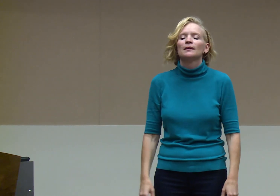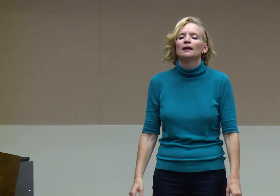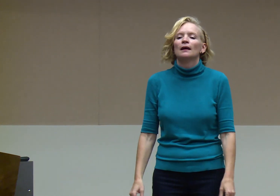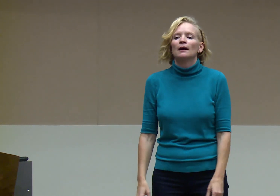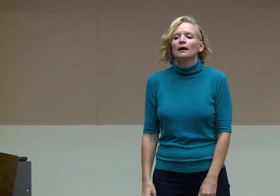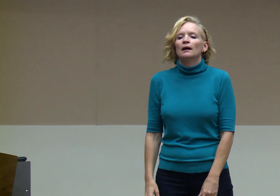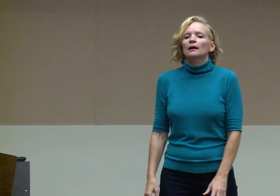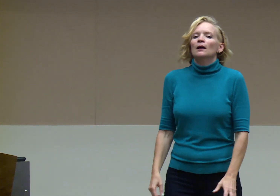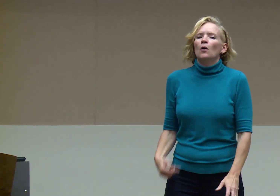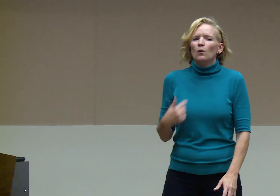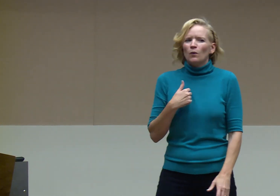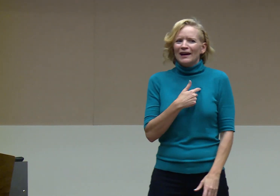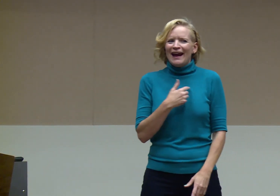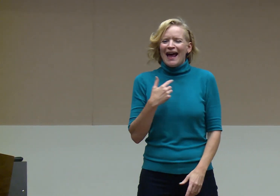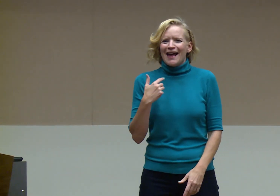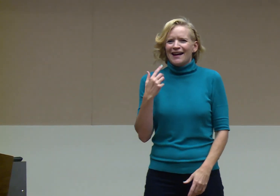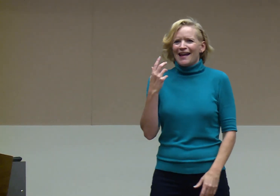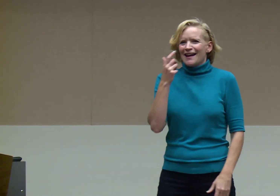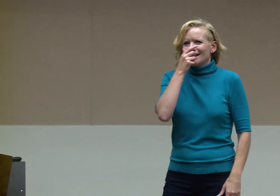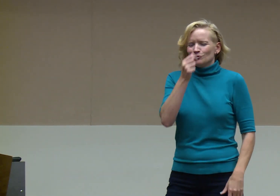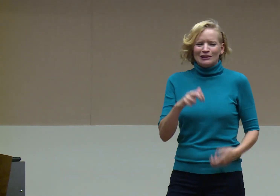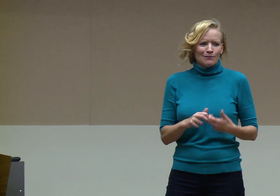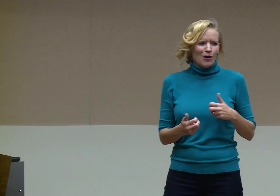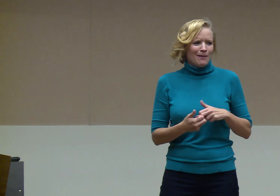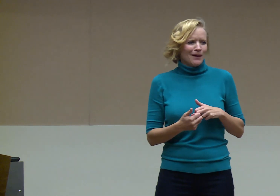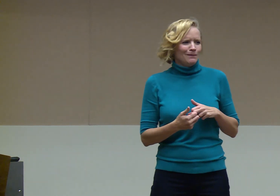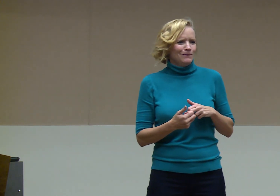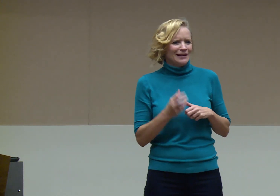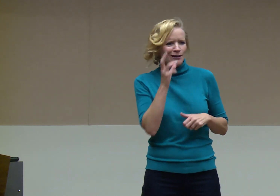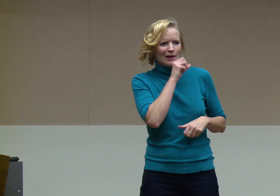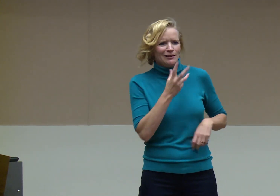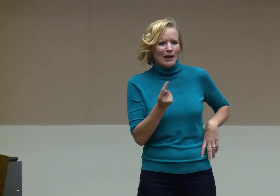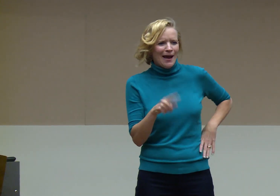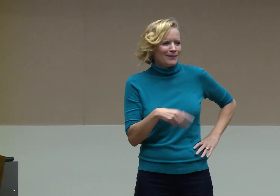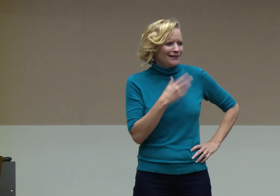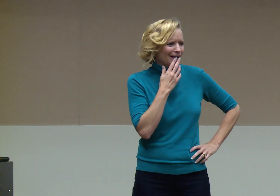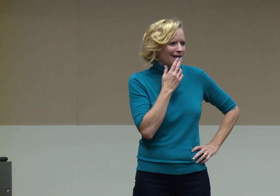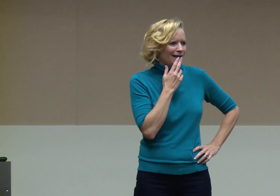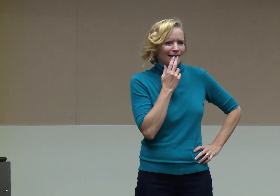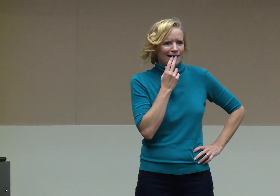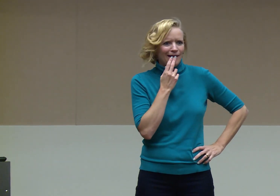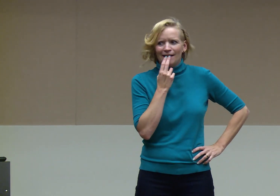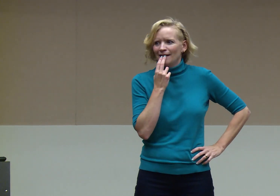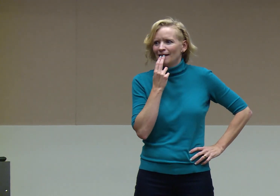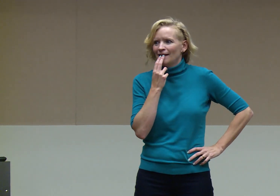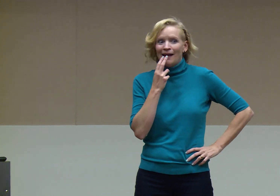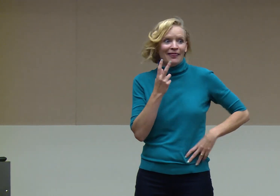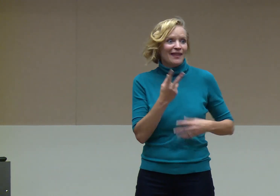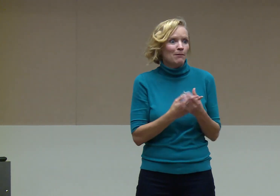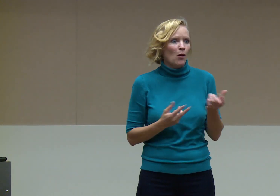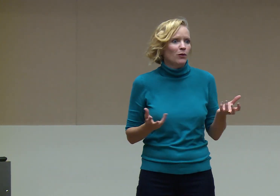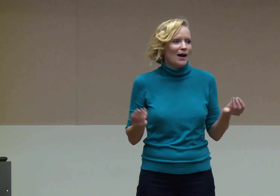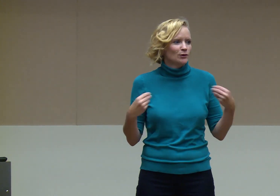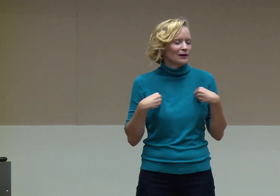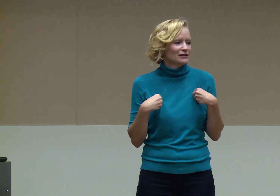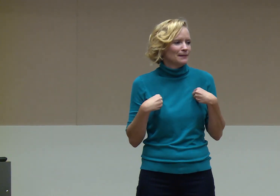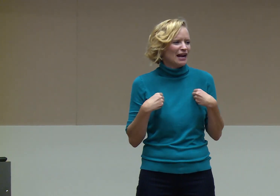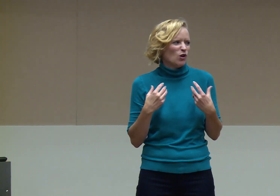but we did submit. And there was an interesting problem. Do you want to guess what happened? Yeah, they both wanted to give us money